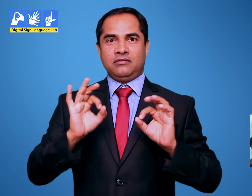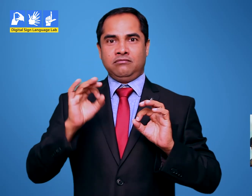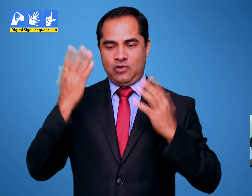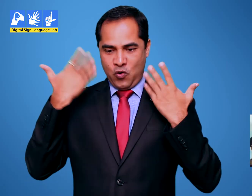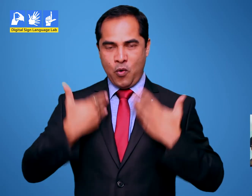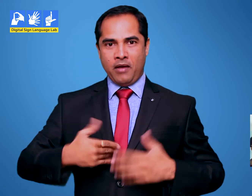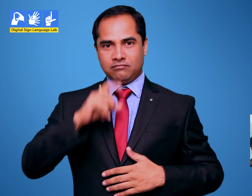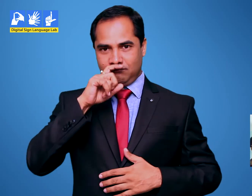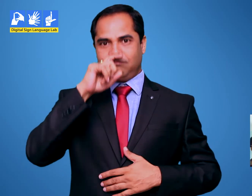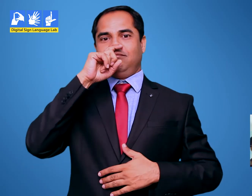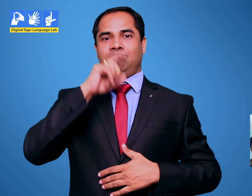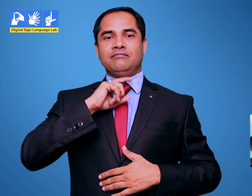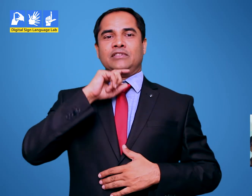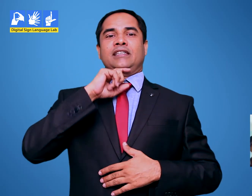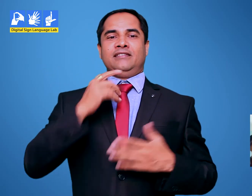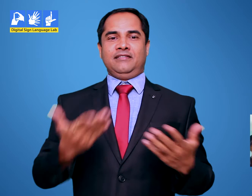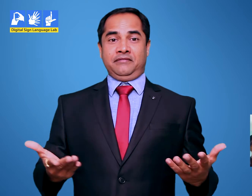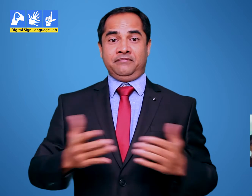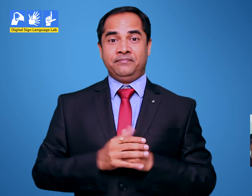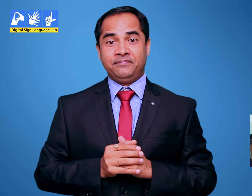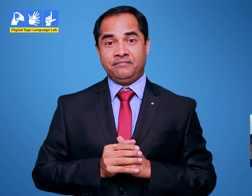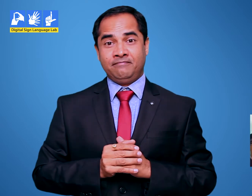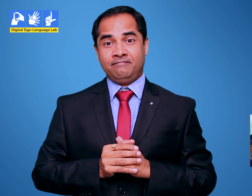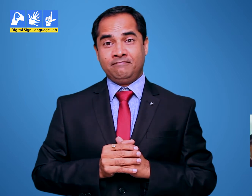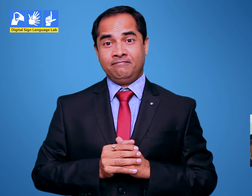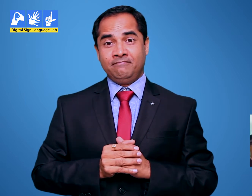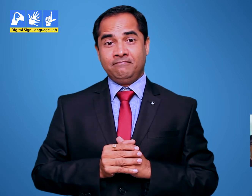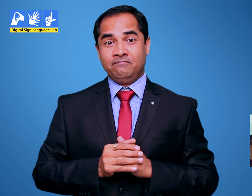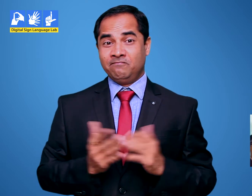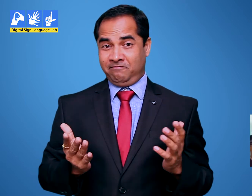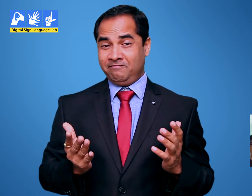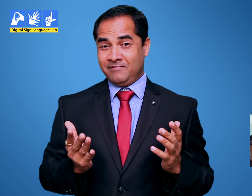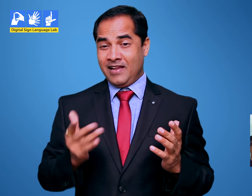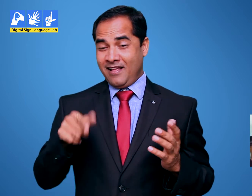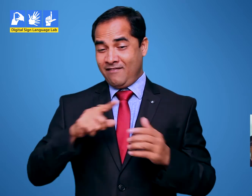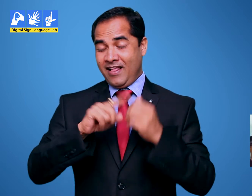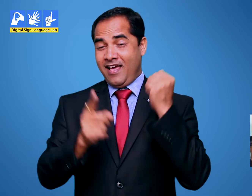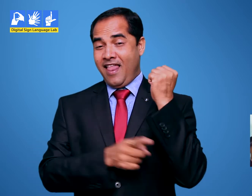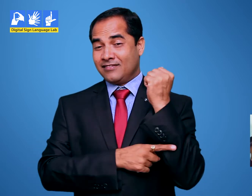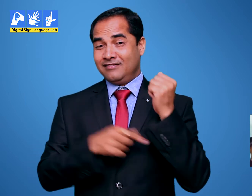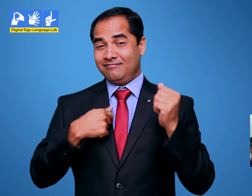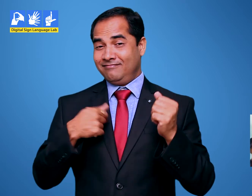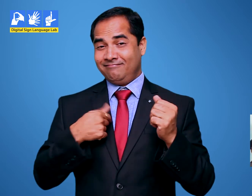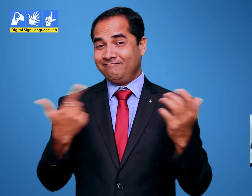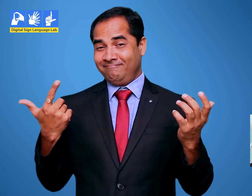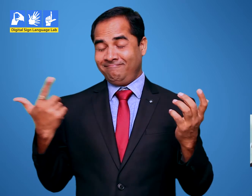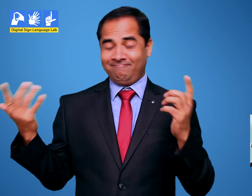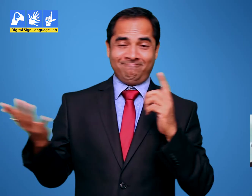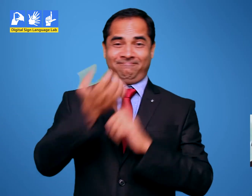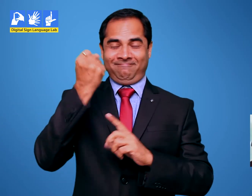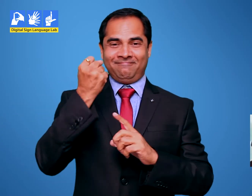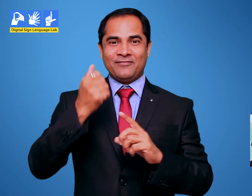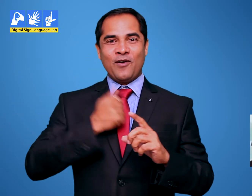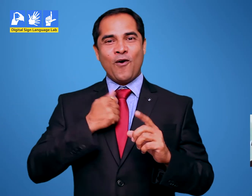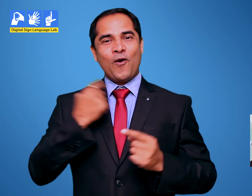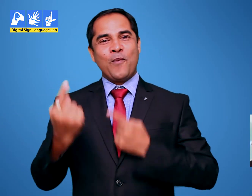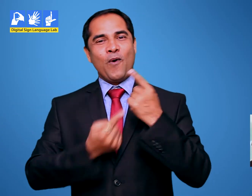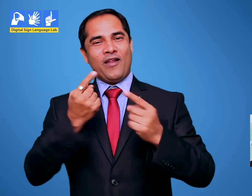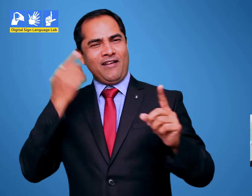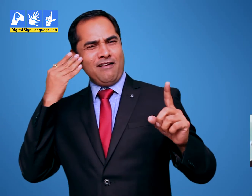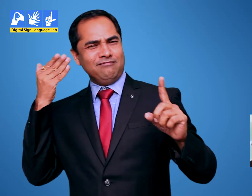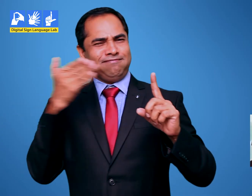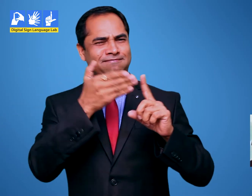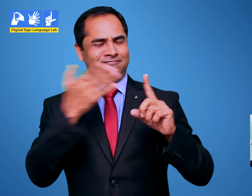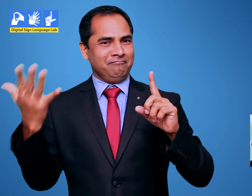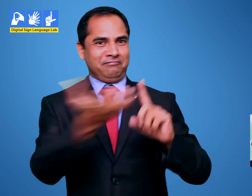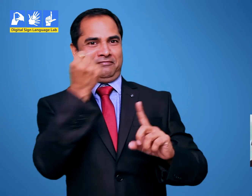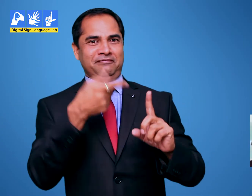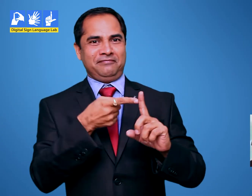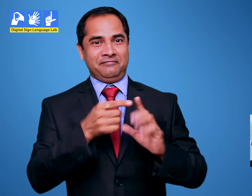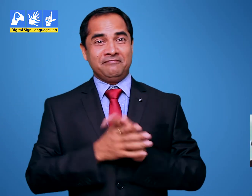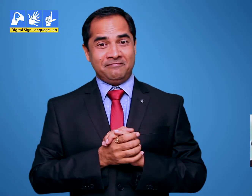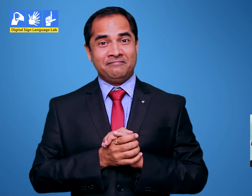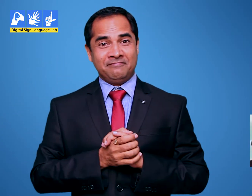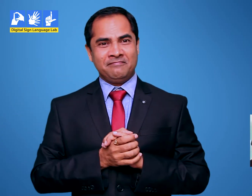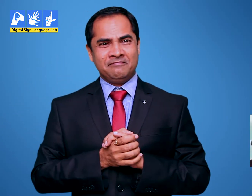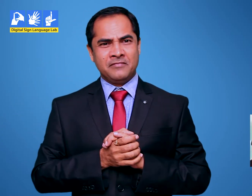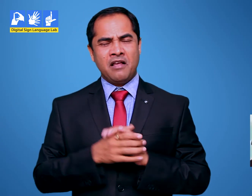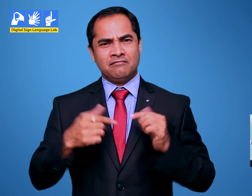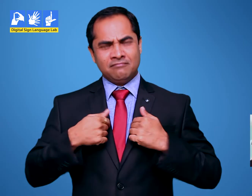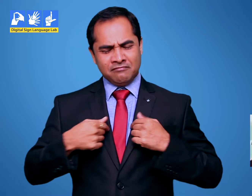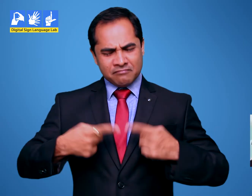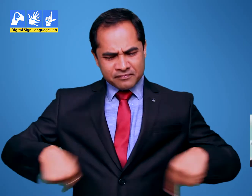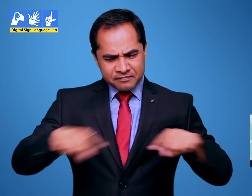human dignity. We have, at last, achieved our political emancipation. We pledge